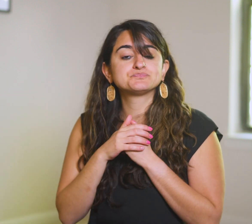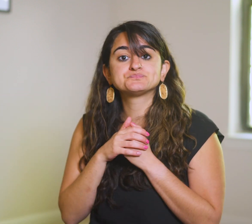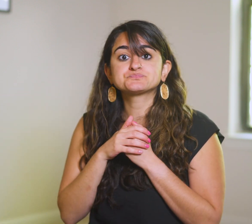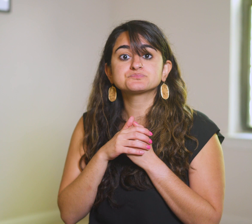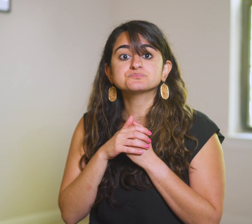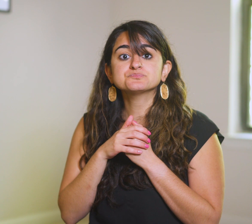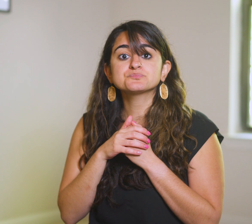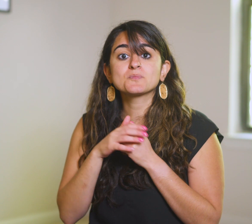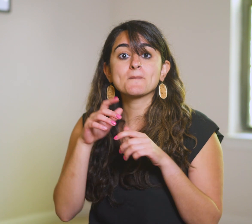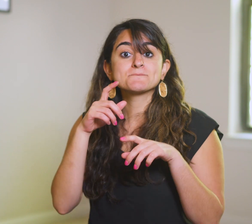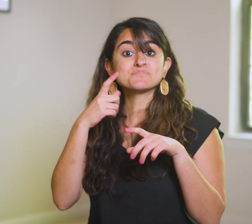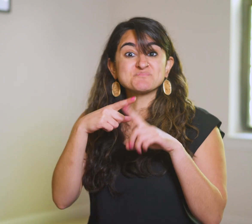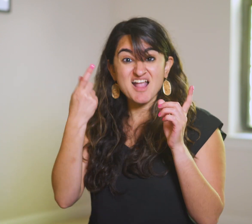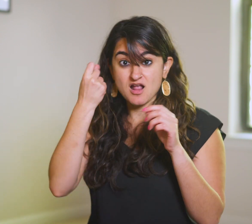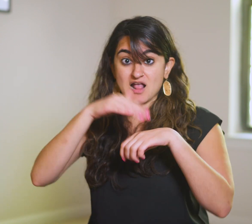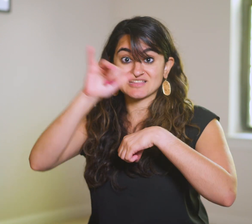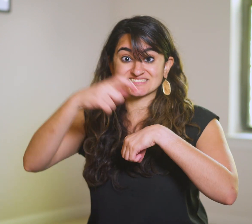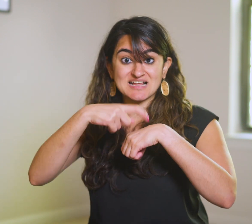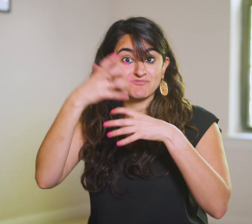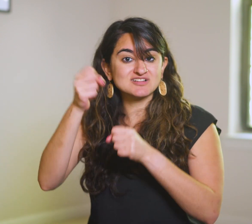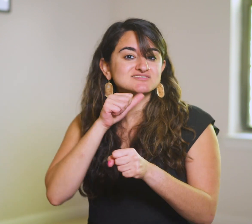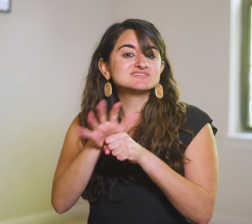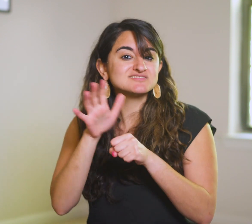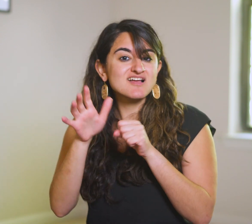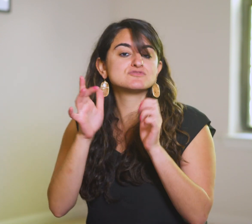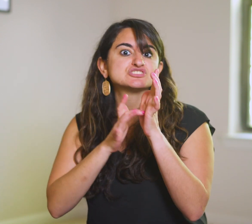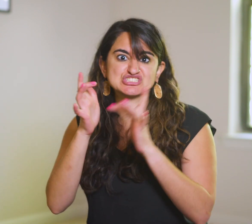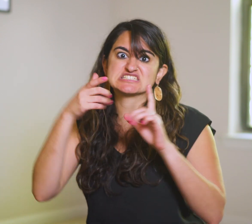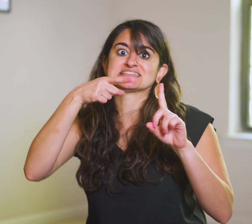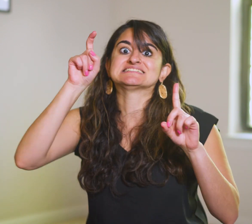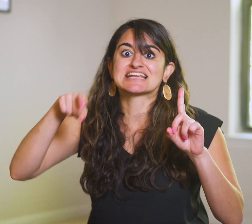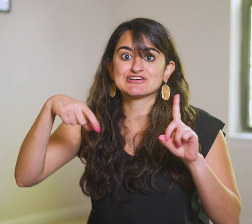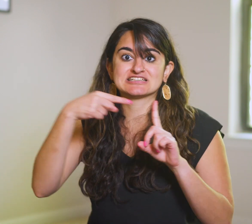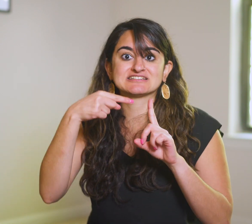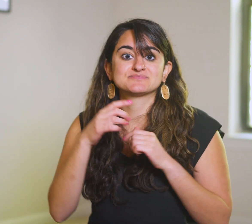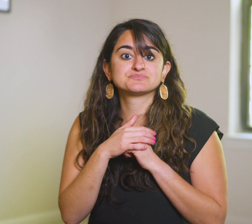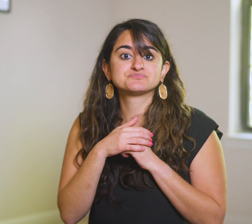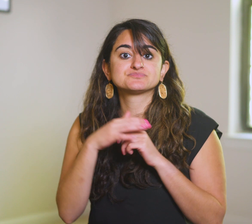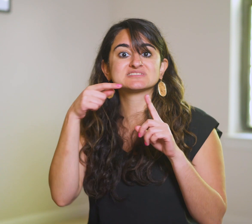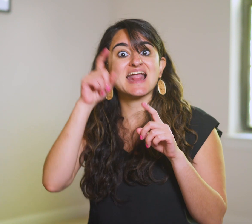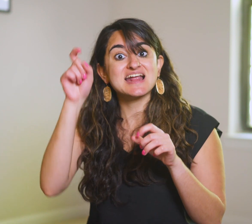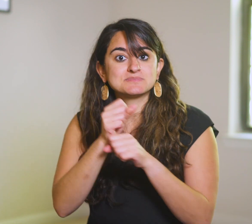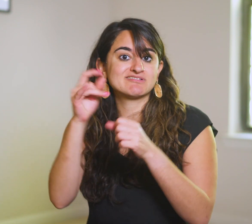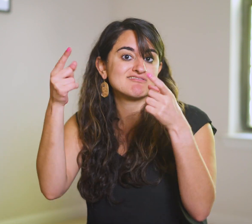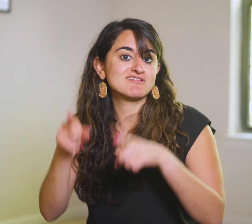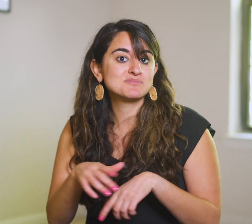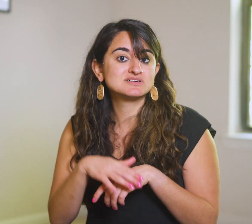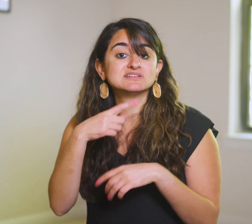But it wasn’t. Jesus is necessary. He has to make it happen.